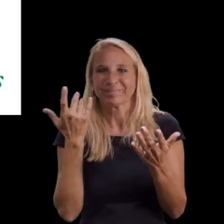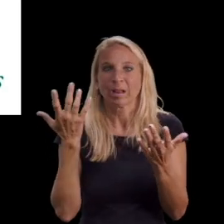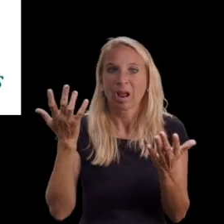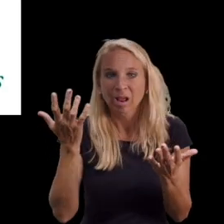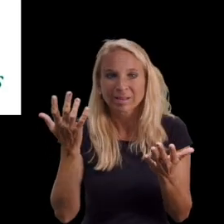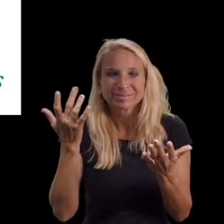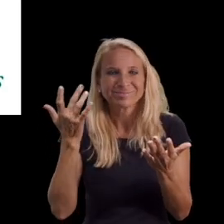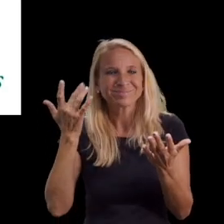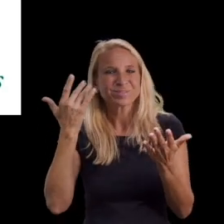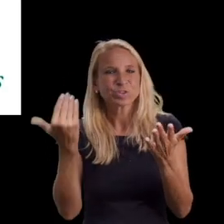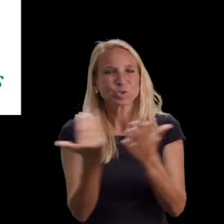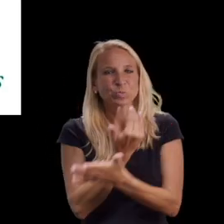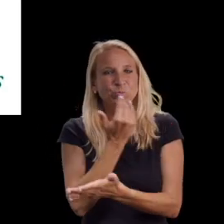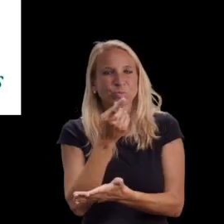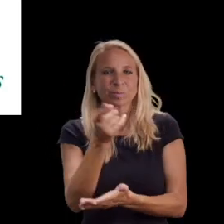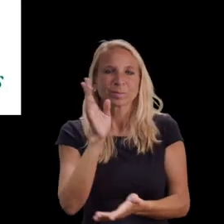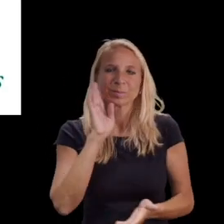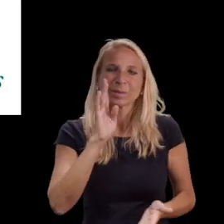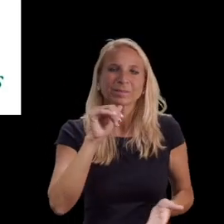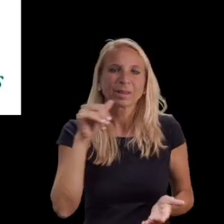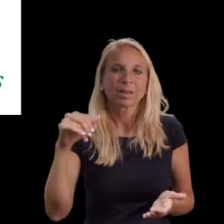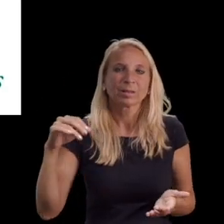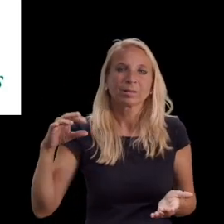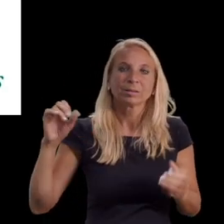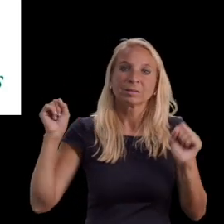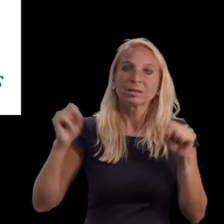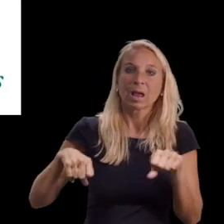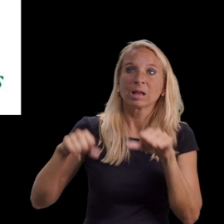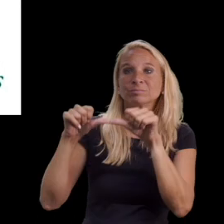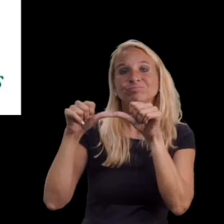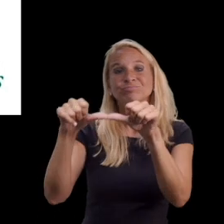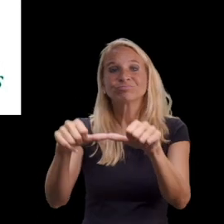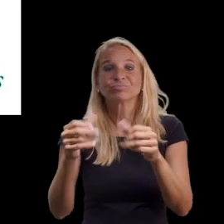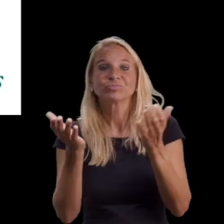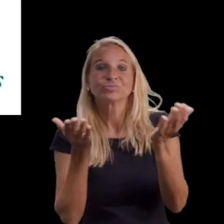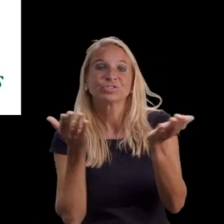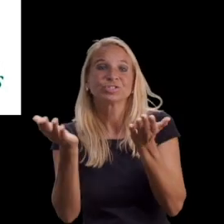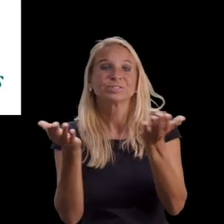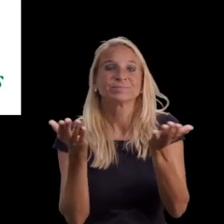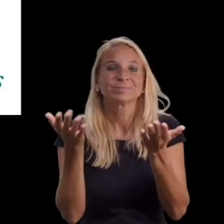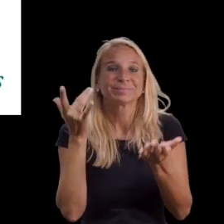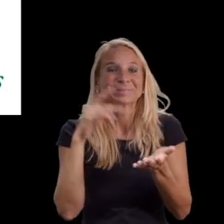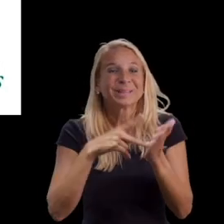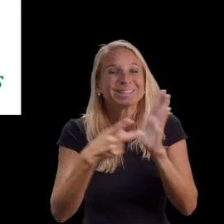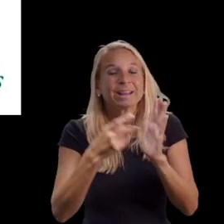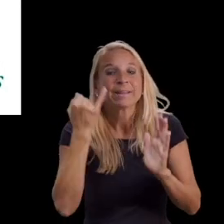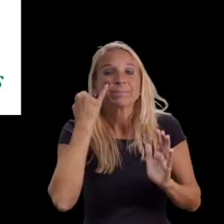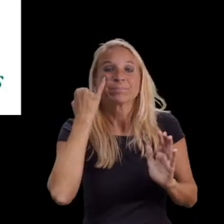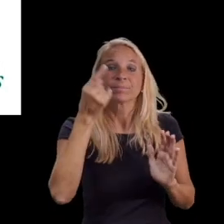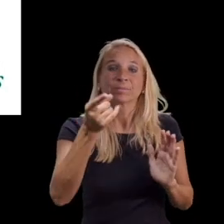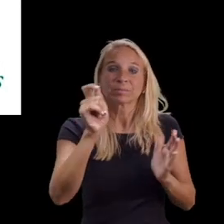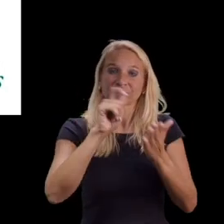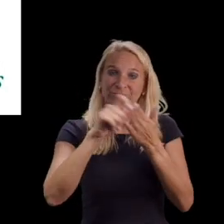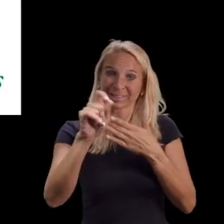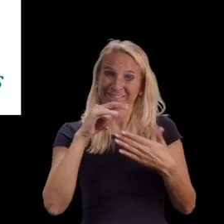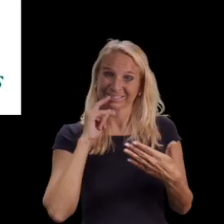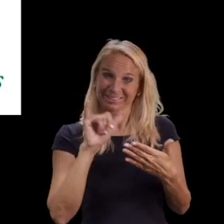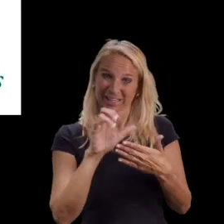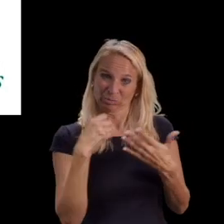So you won't be eligible to receive continued services even if you request it. So even if you check the box and say, yes, I want services to be continued,